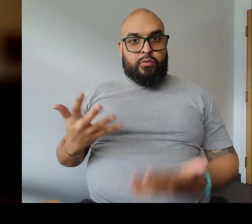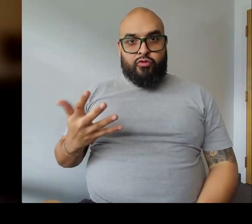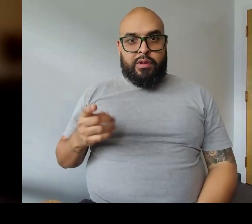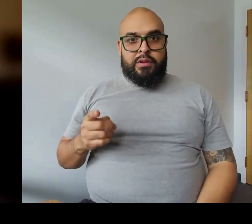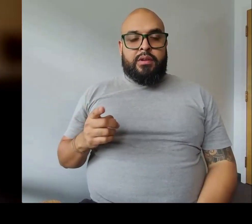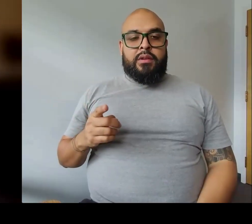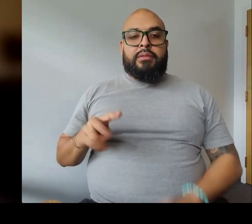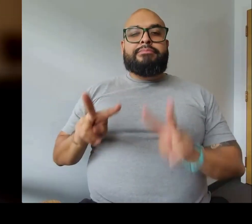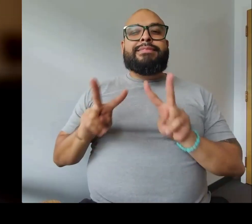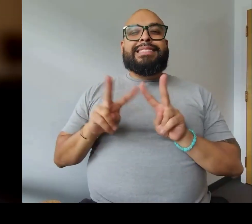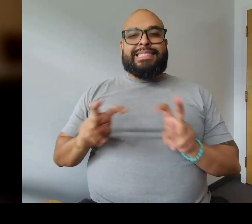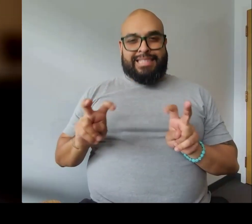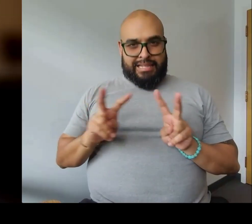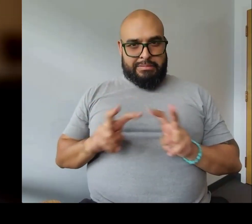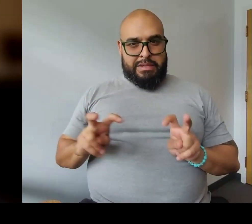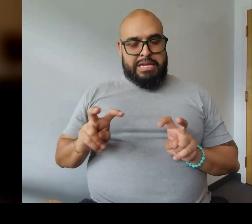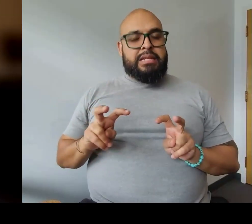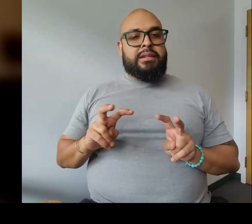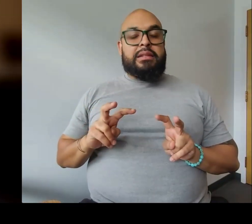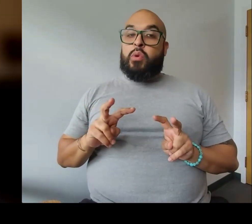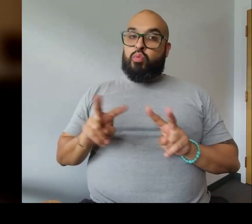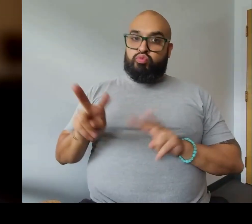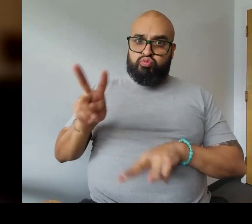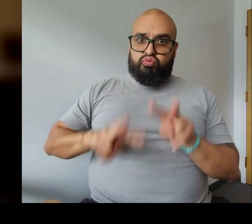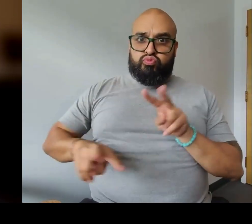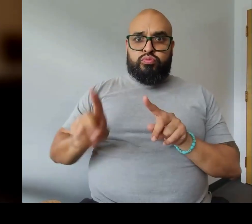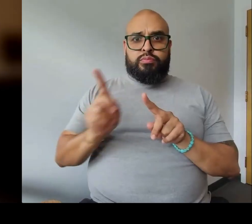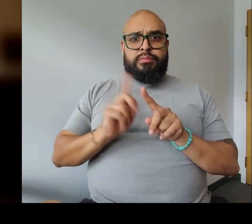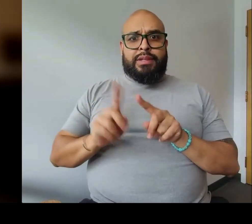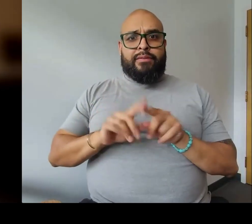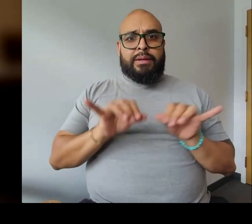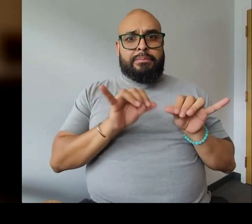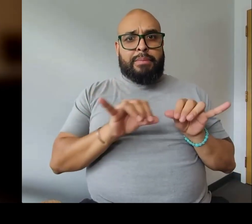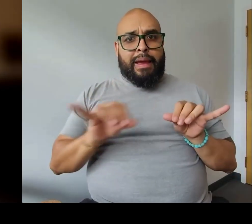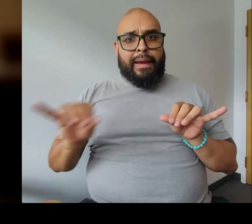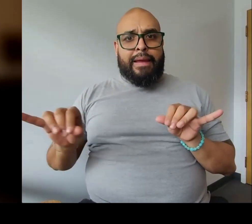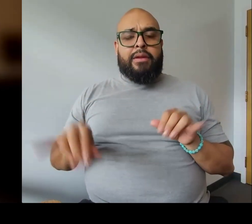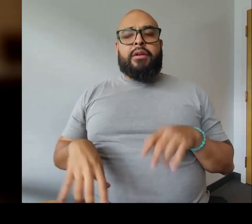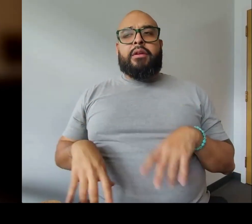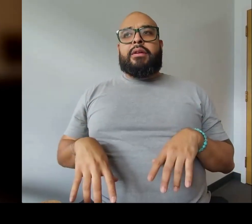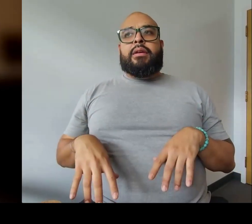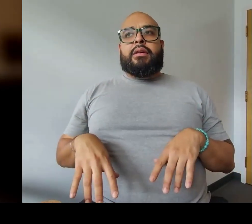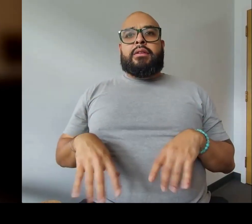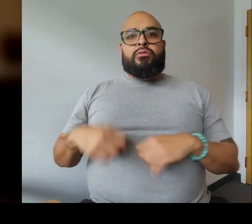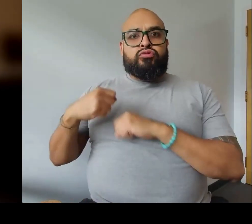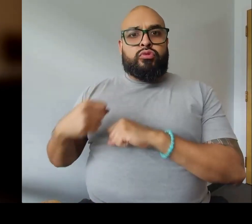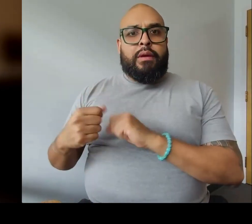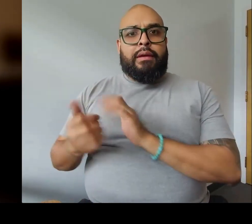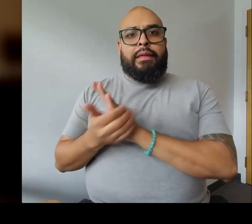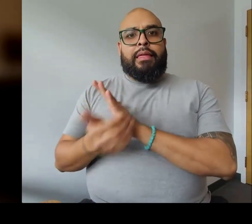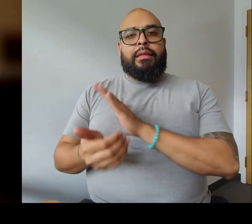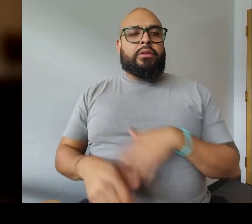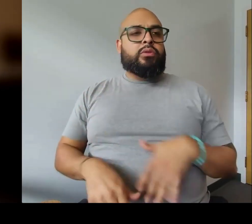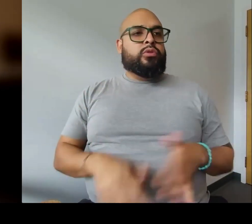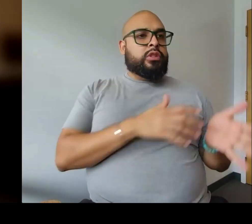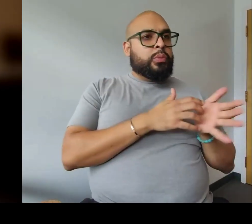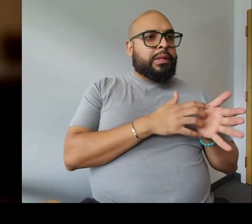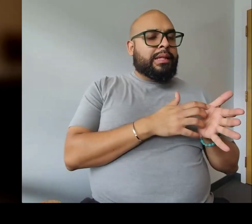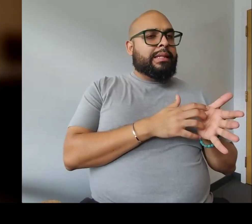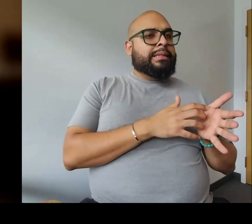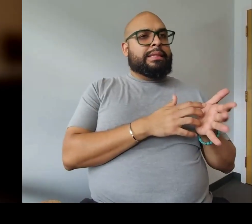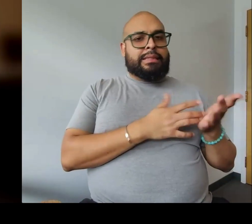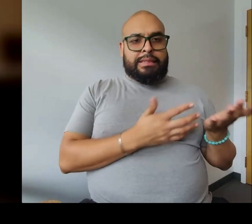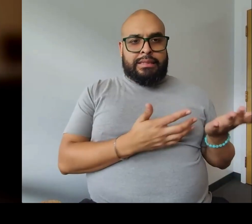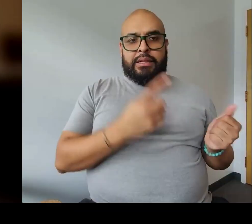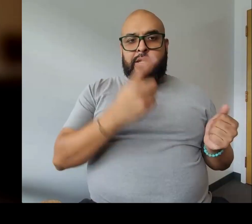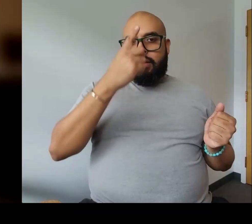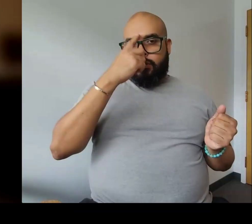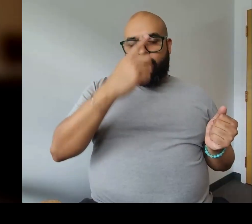assessment, looking at different patterns, strengths and weaknesses in the area of reading, language comprehension, listening comprehension.